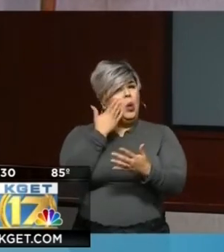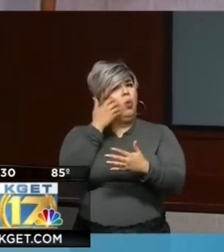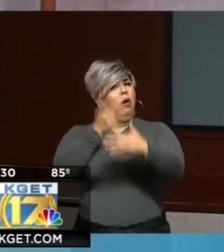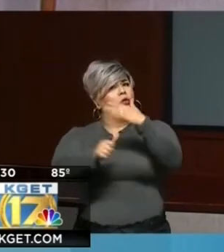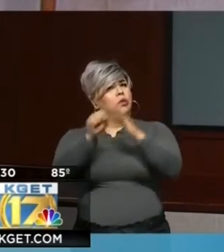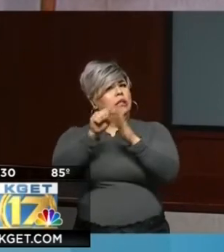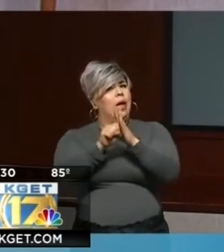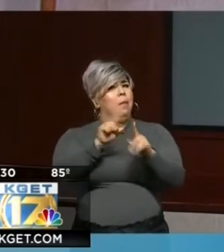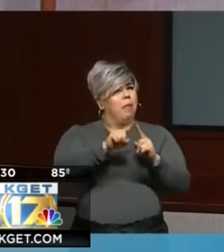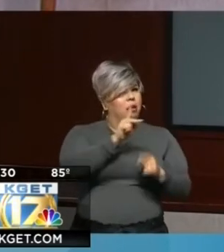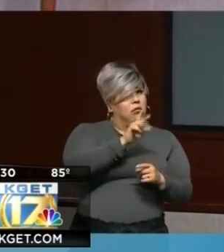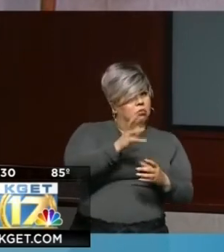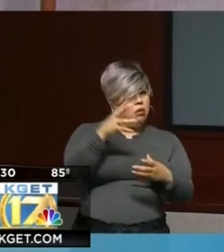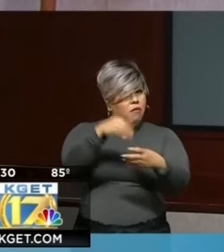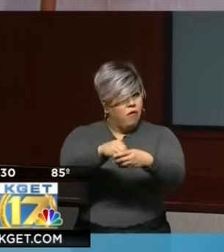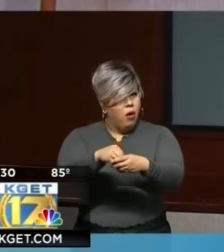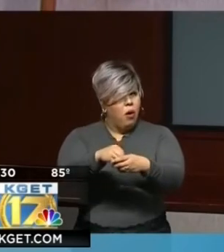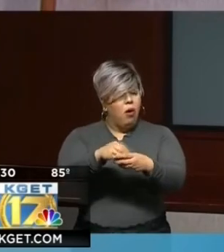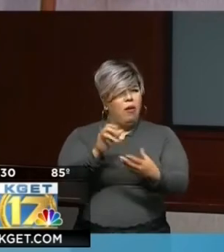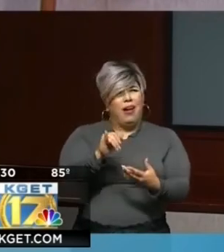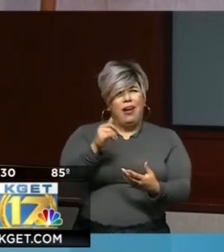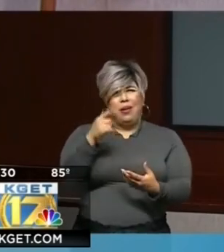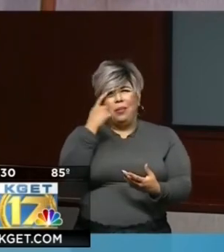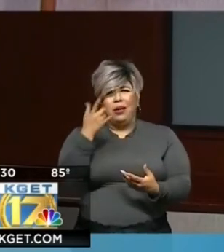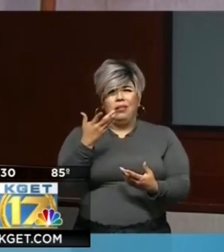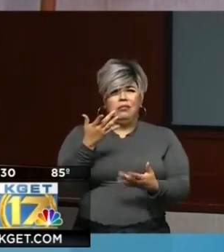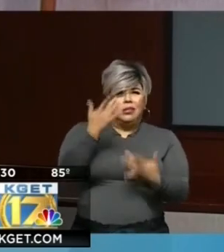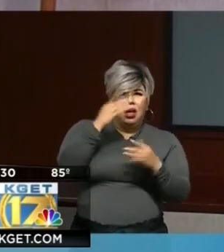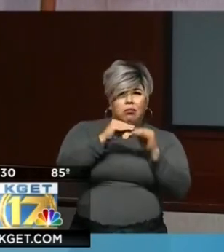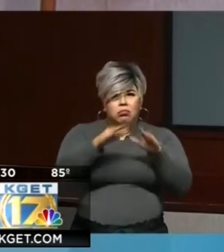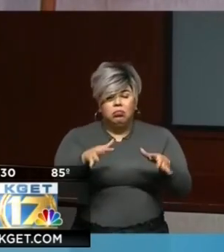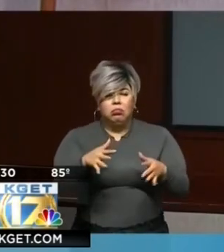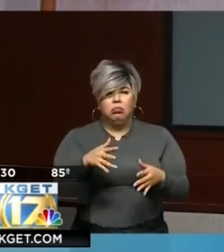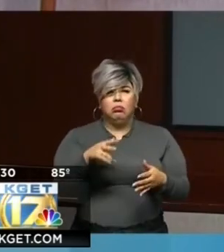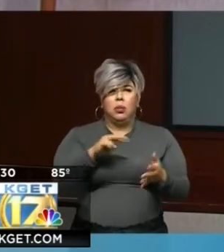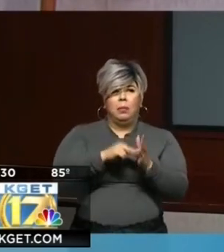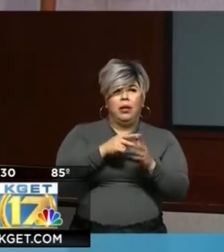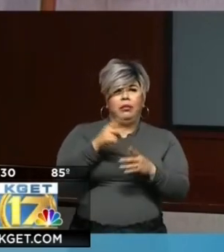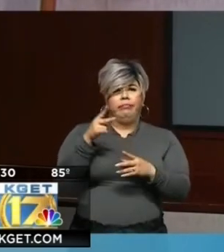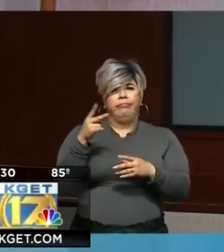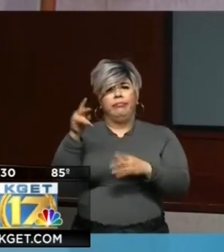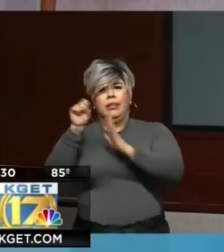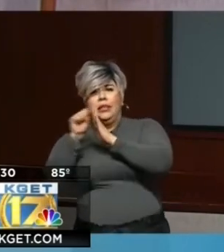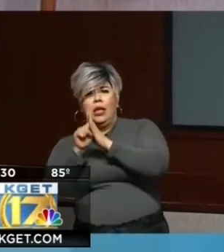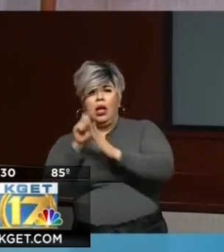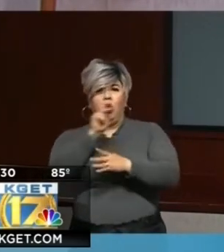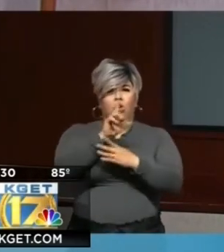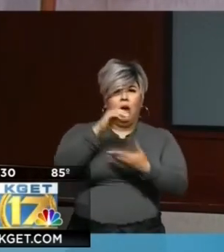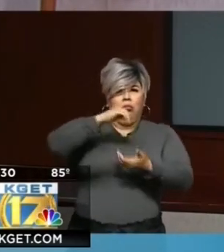PRISON AS SOON AS THEY KNOW THAT SOME ARE SEEING OUTBREAK,